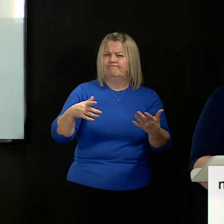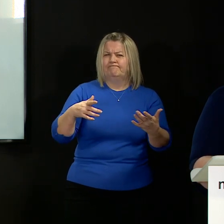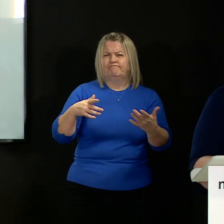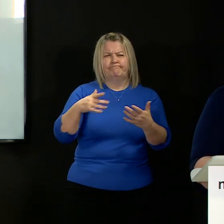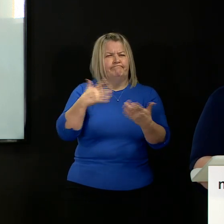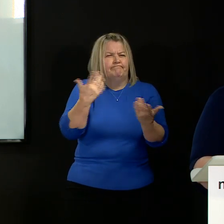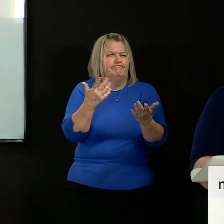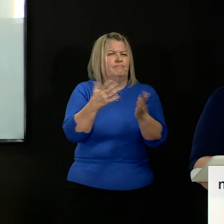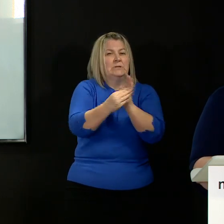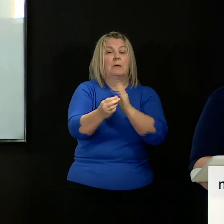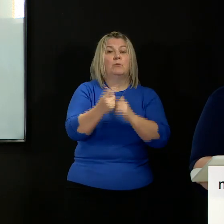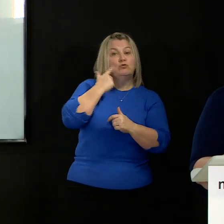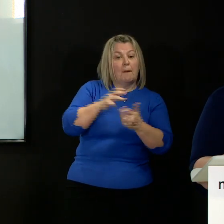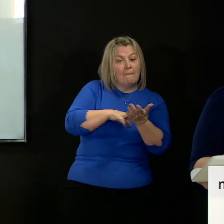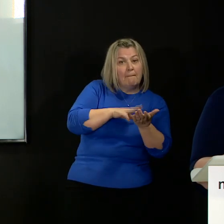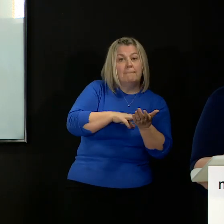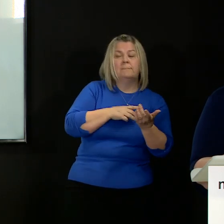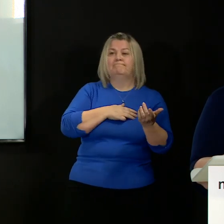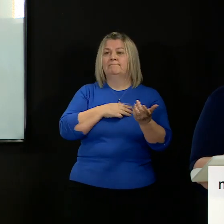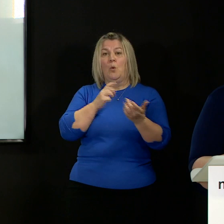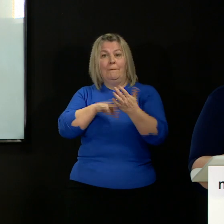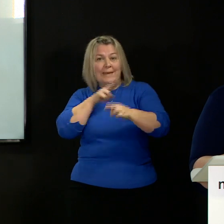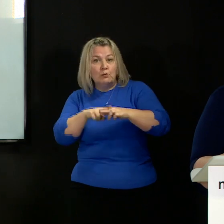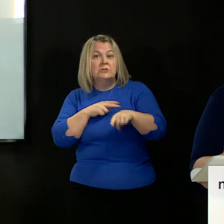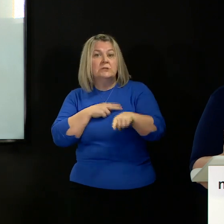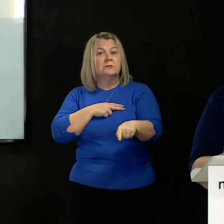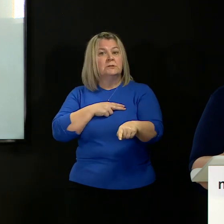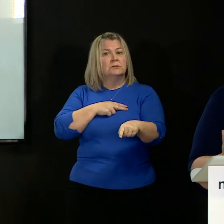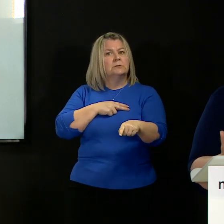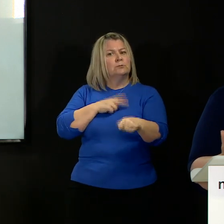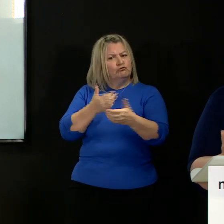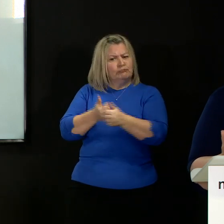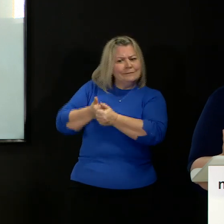our children is hugely important so by vaccinating our pregnant women and